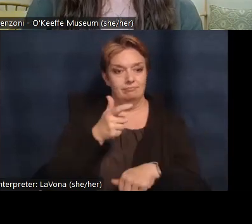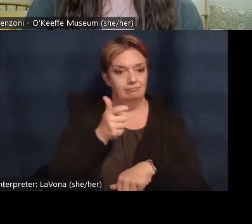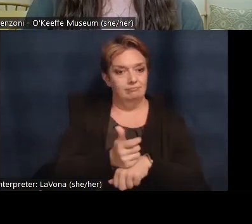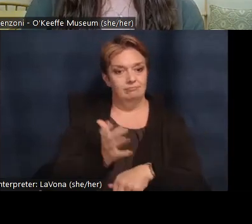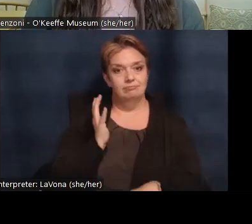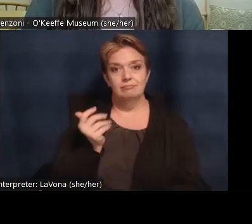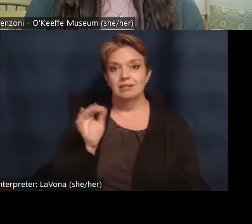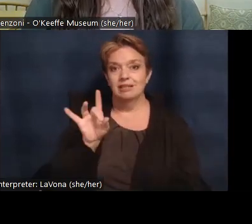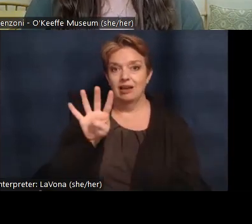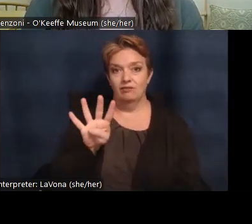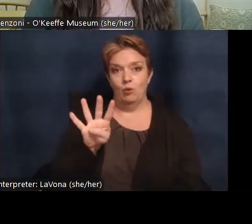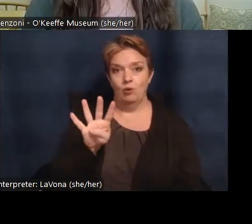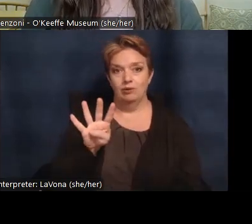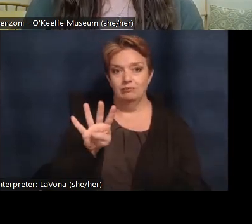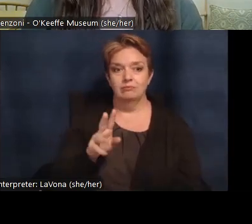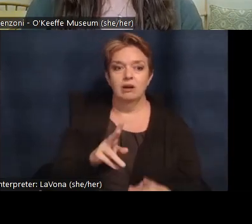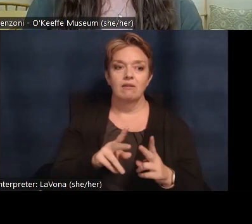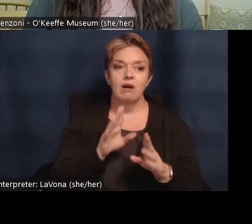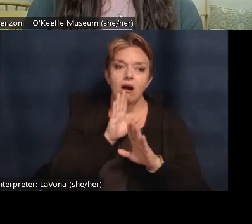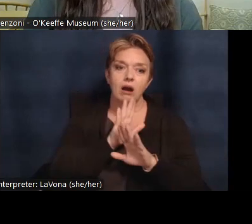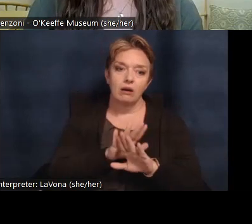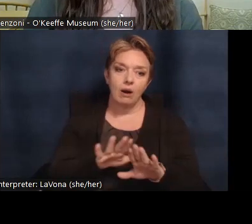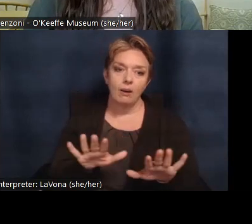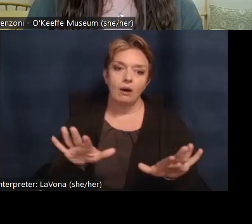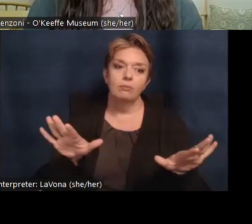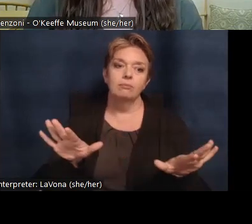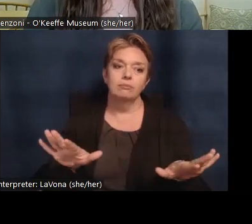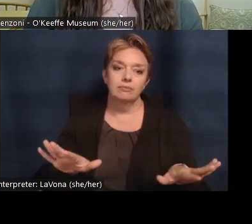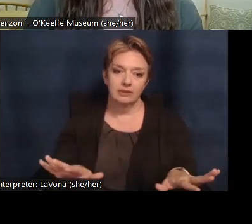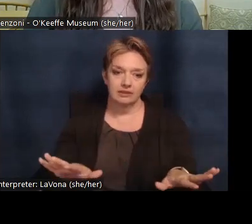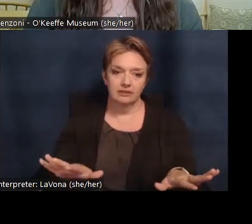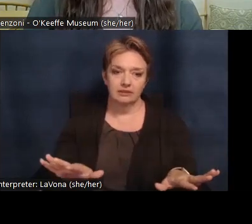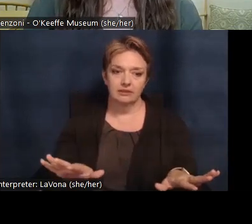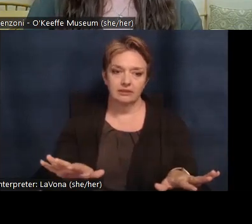It's very calm, very peaceful; you see a lot of neutral colors.